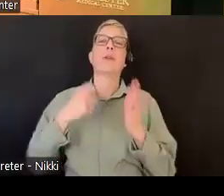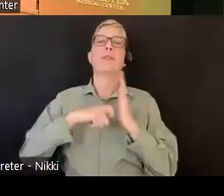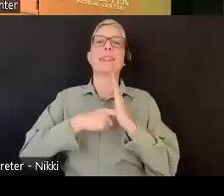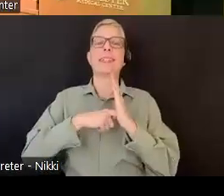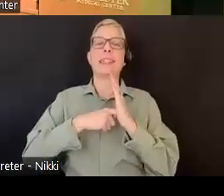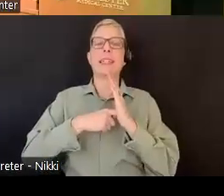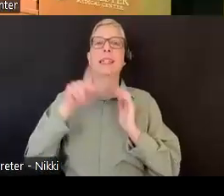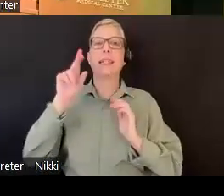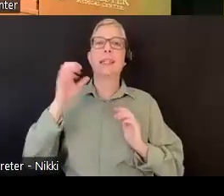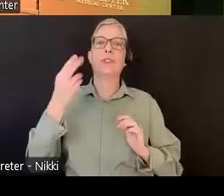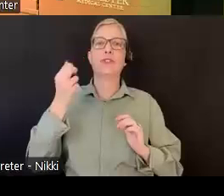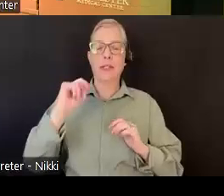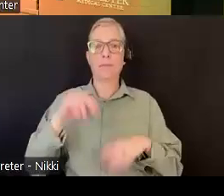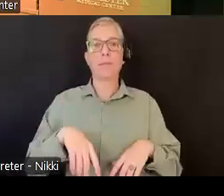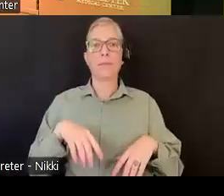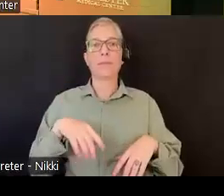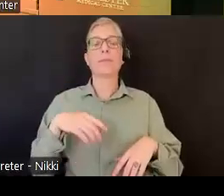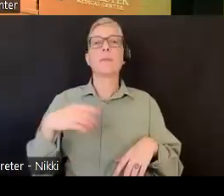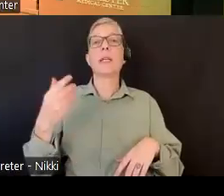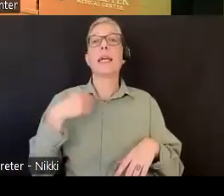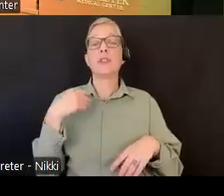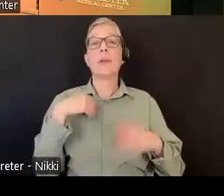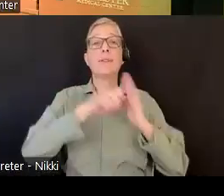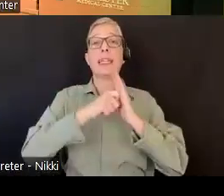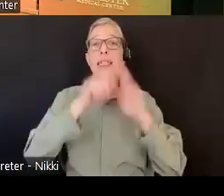you're going to learn about all these keys of ways that you can sort of help patients whether it's a